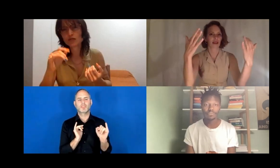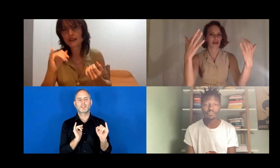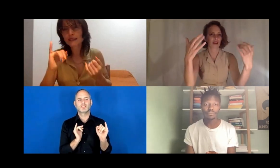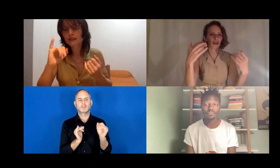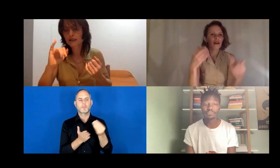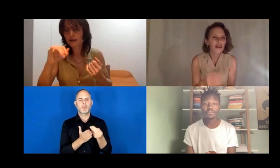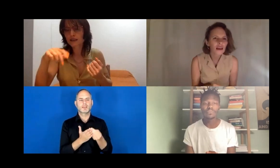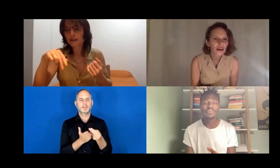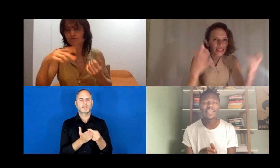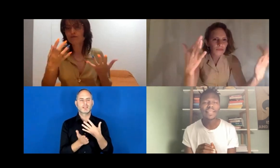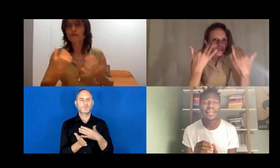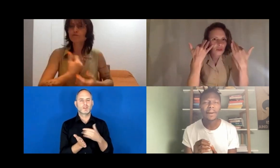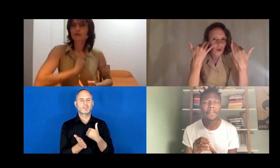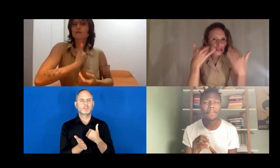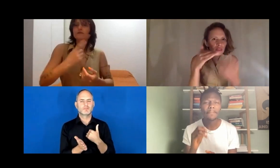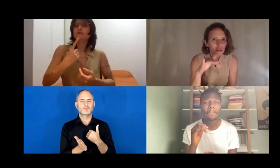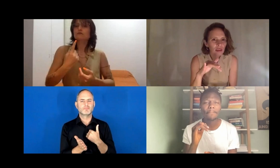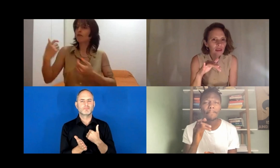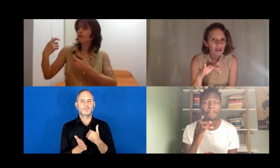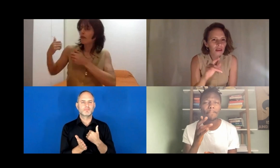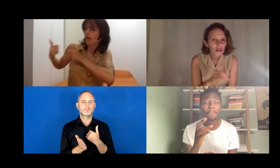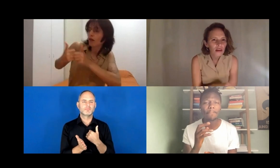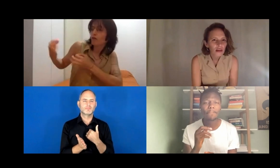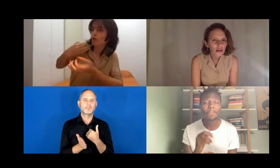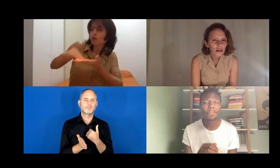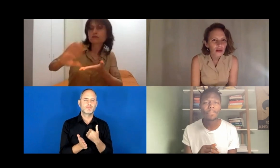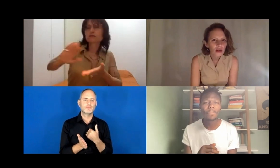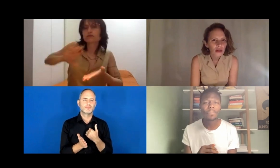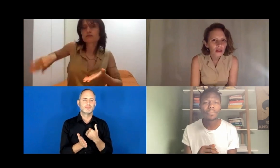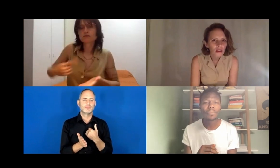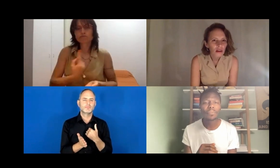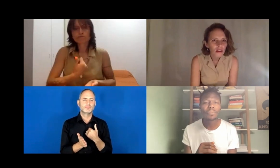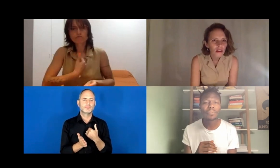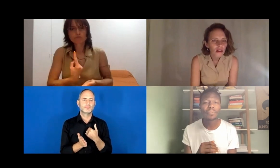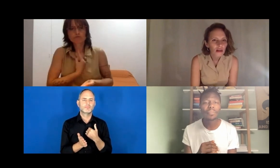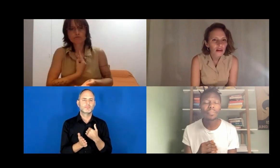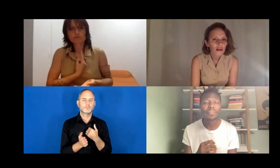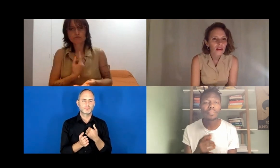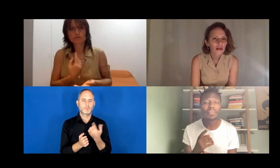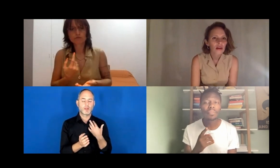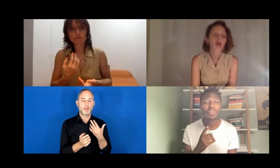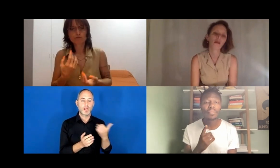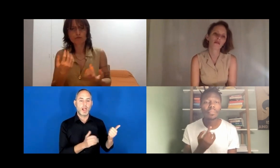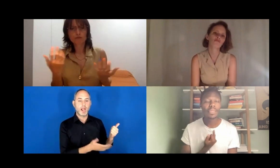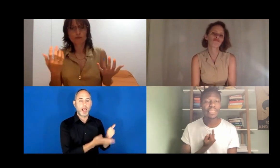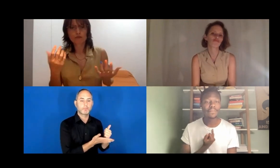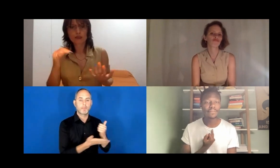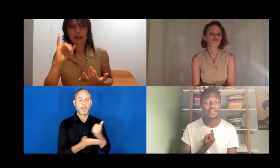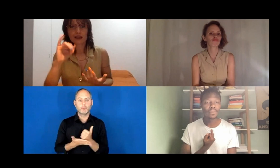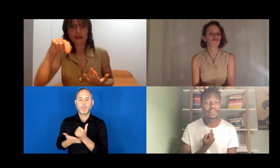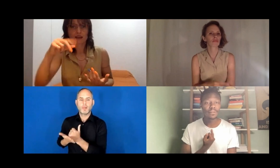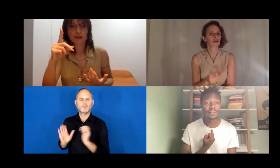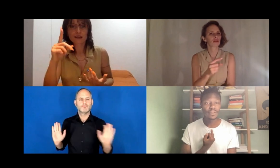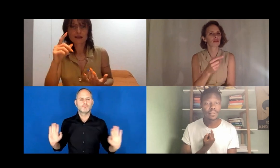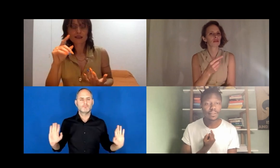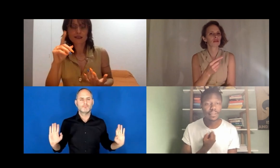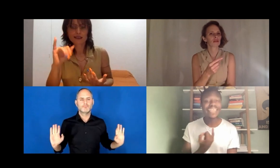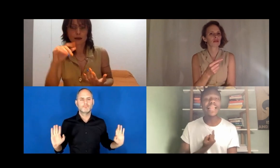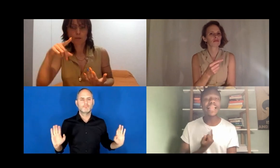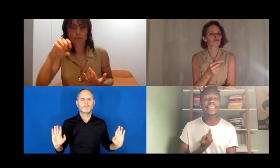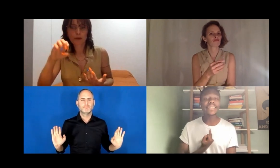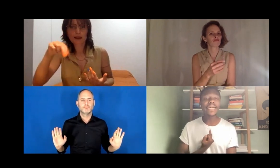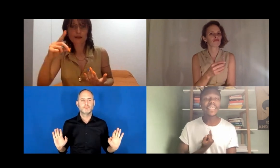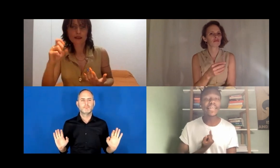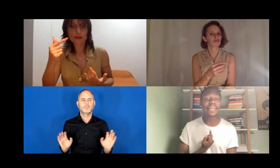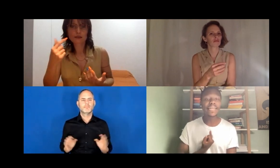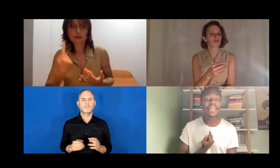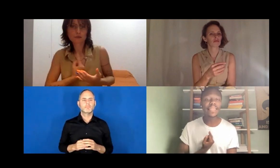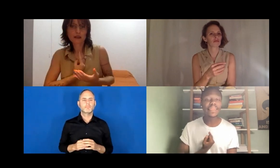then it would empower Deaf artists in such a way as they do not need assistance or funds for simply drawing up